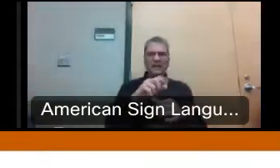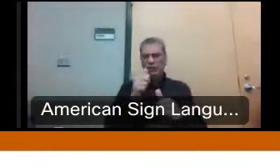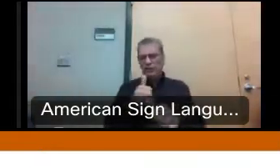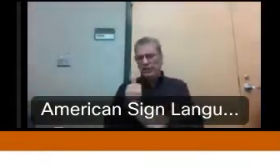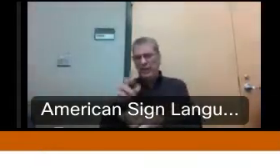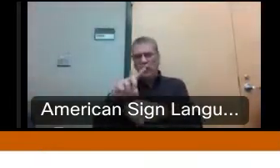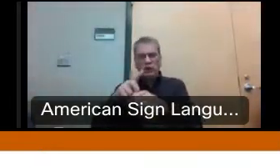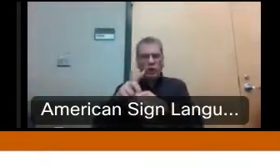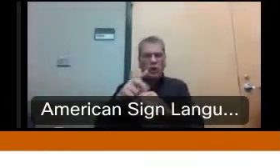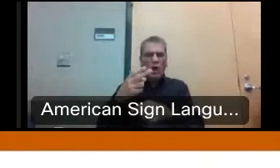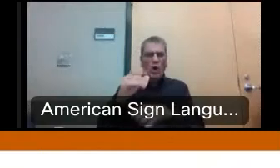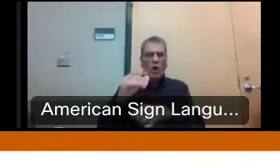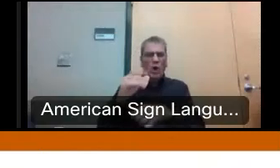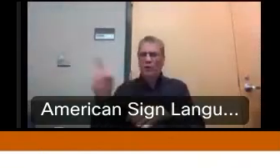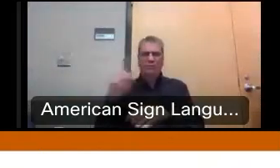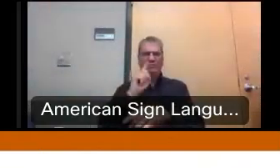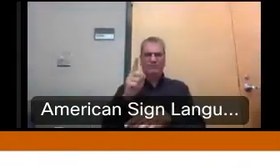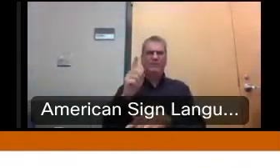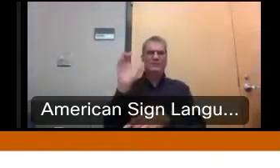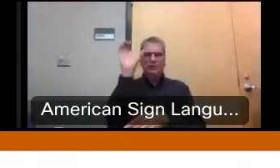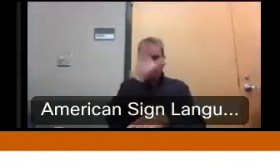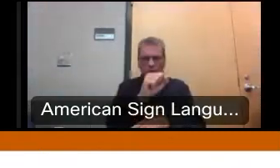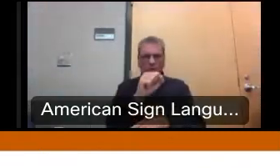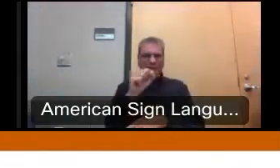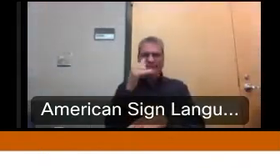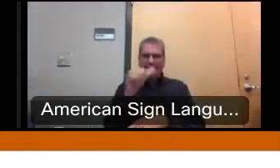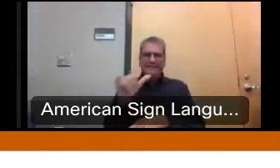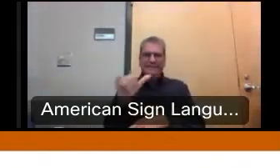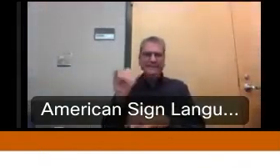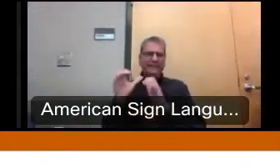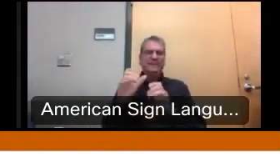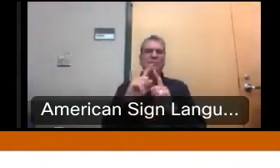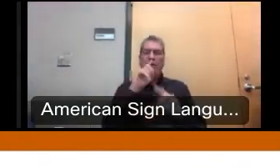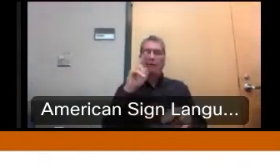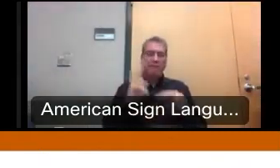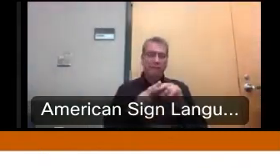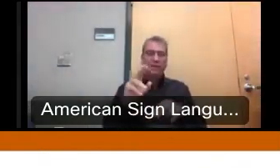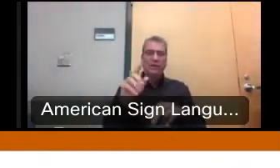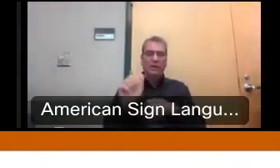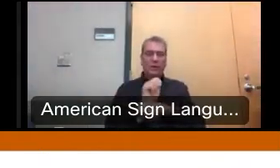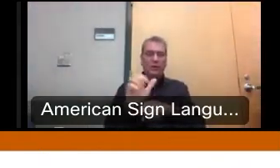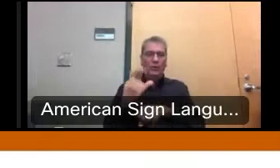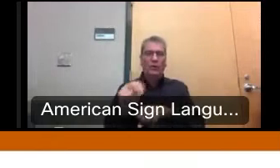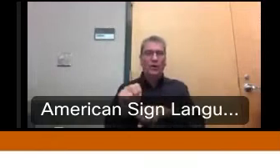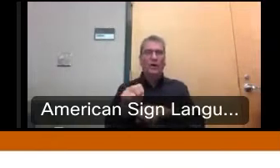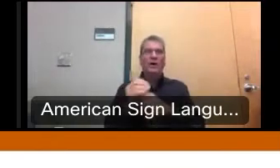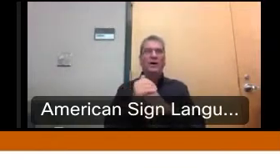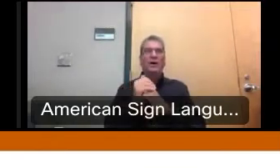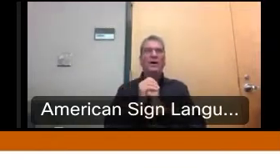Um, it was just like a lot of really ridiculous conversations, but it was really fun to work on and all the students on campus. I like the little trotzky's hanging off their backpacks.